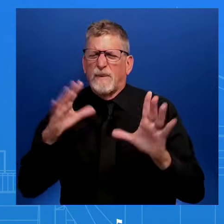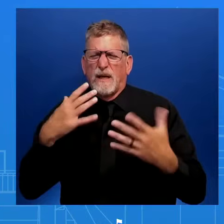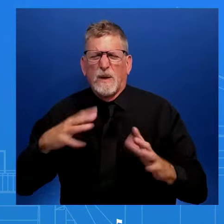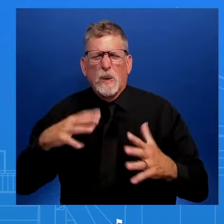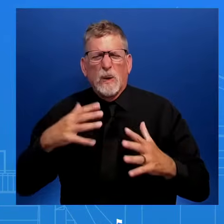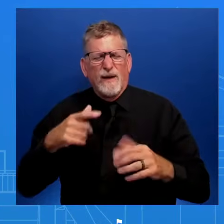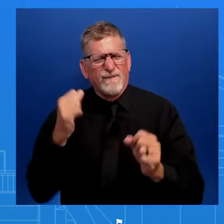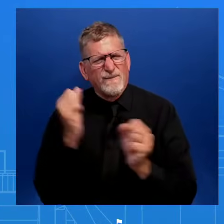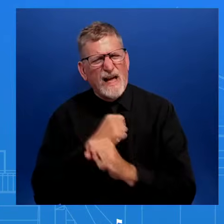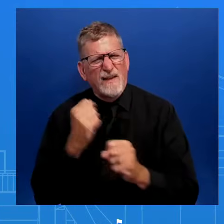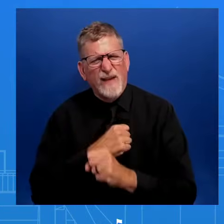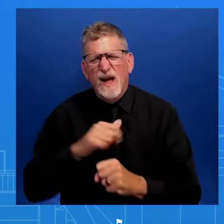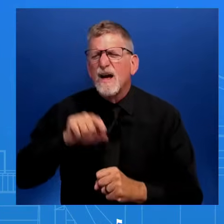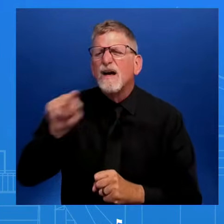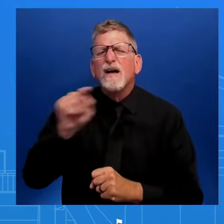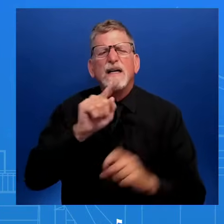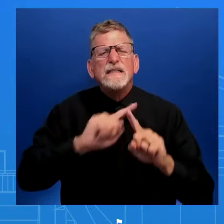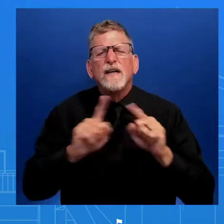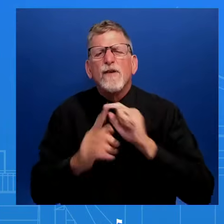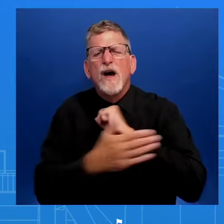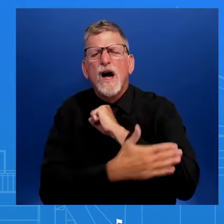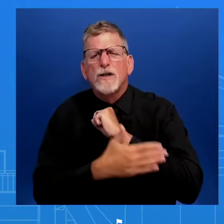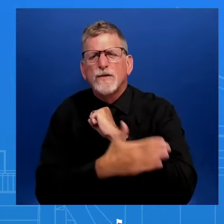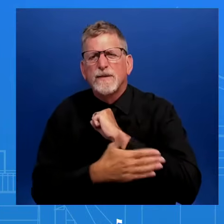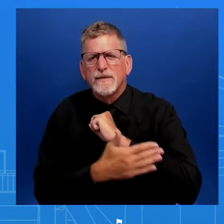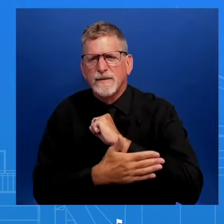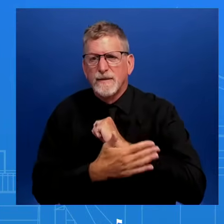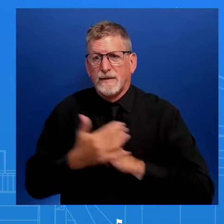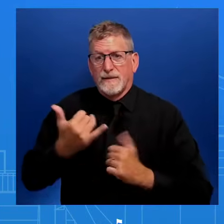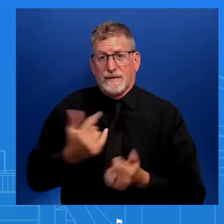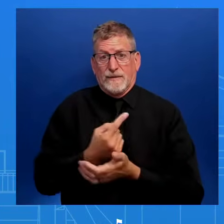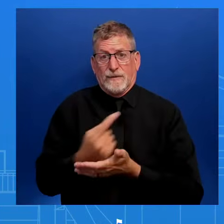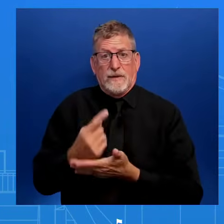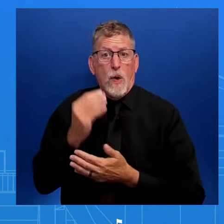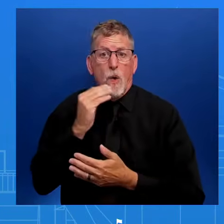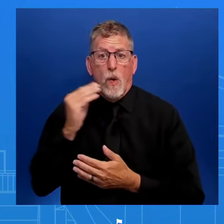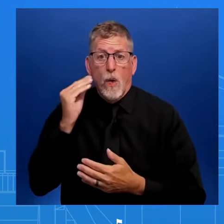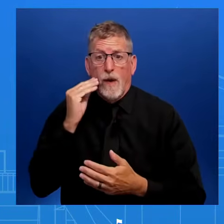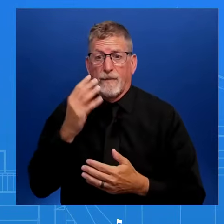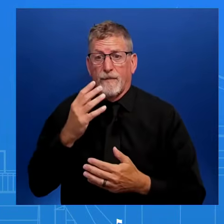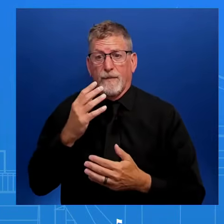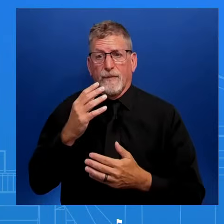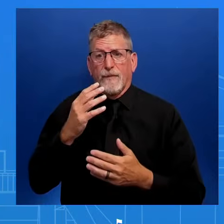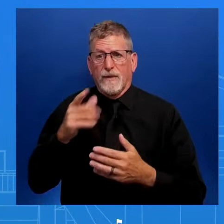given what a partner it is for U.S., the Europeans in the fight